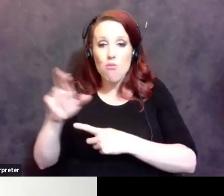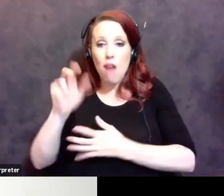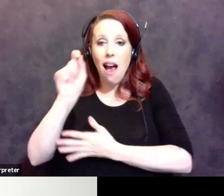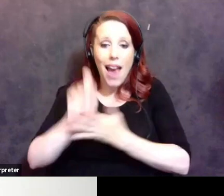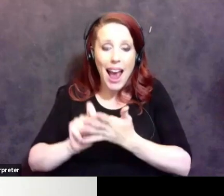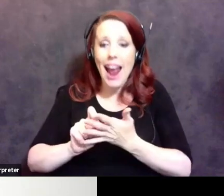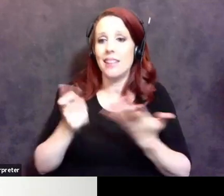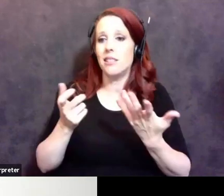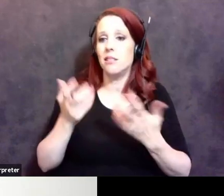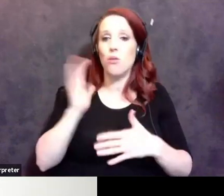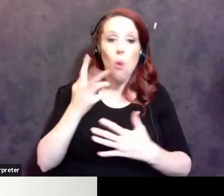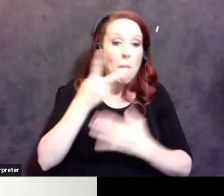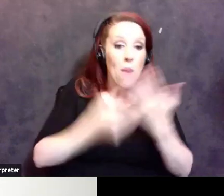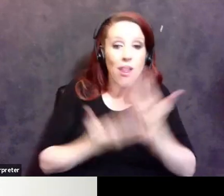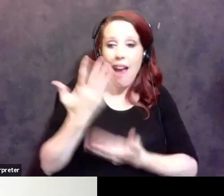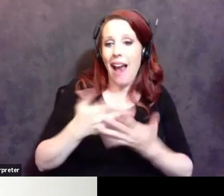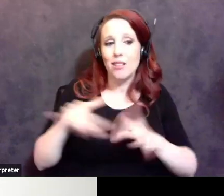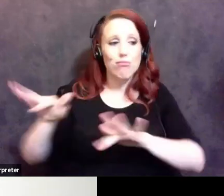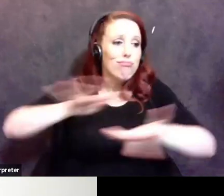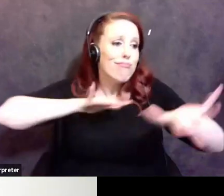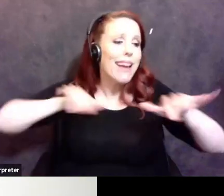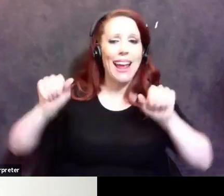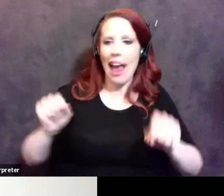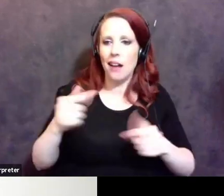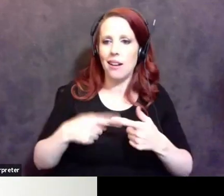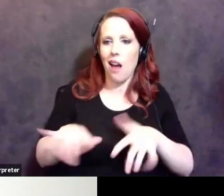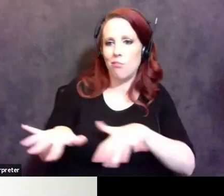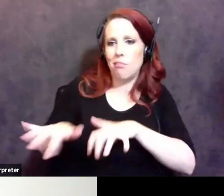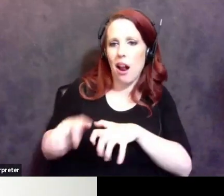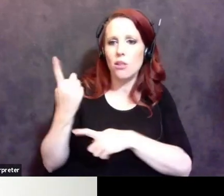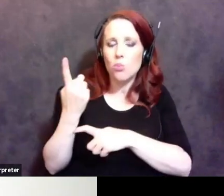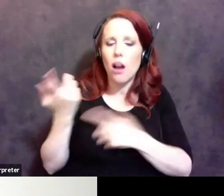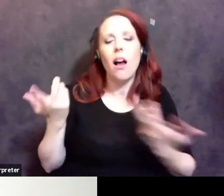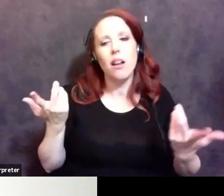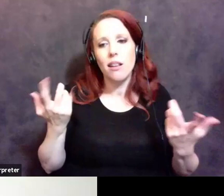both hands. When you experience any type of loss, you are going to go through grief and